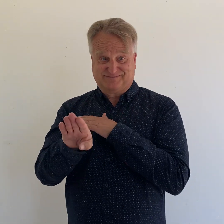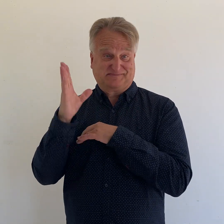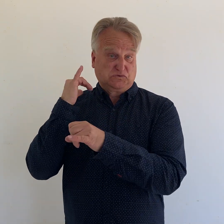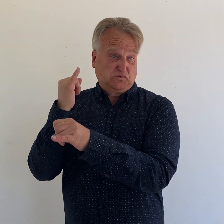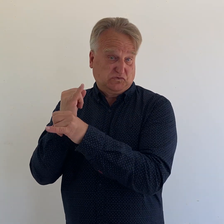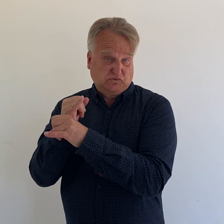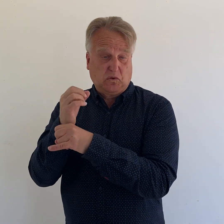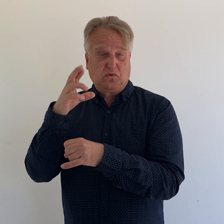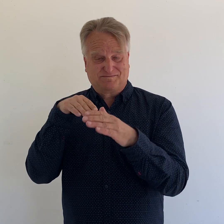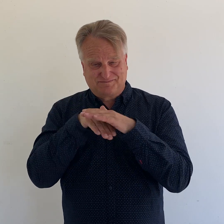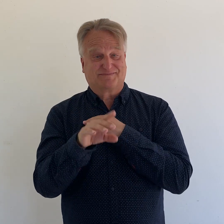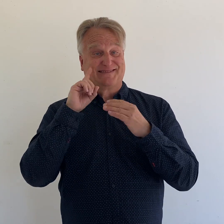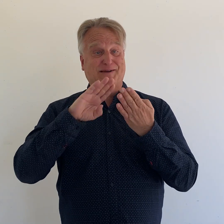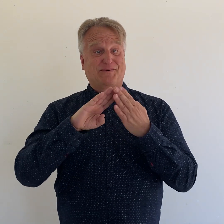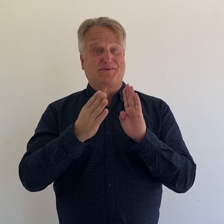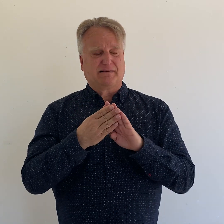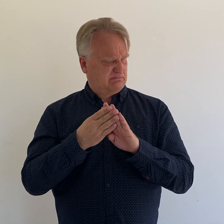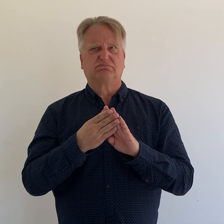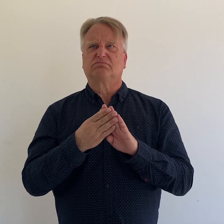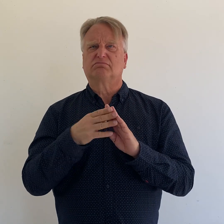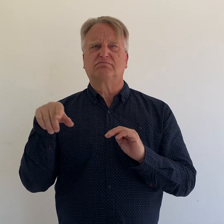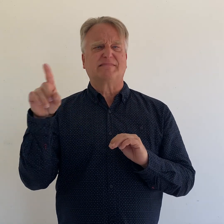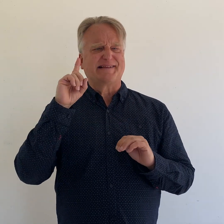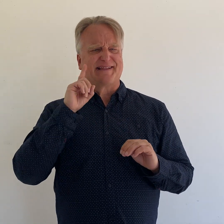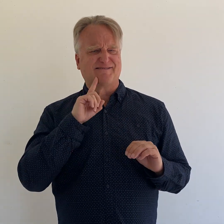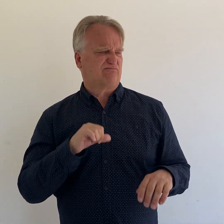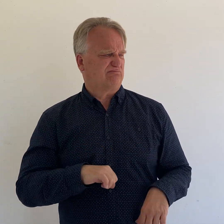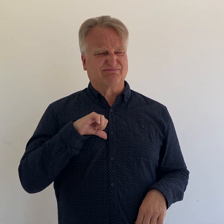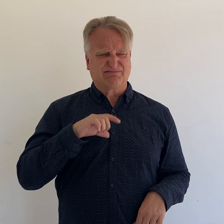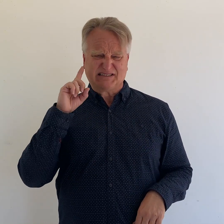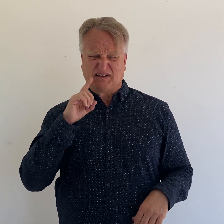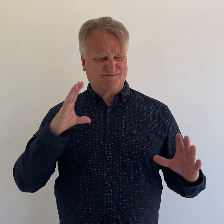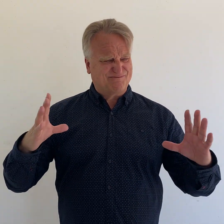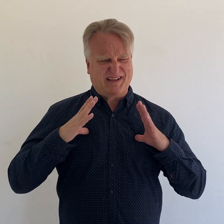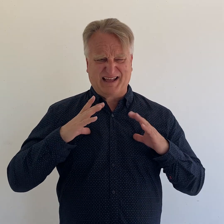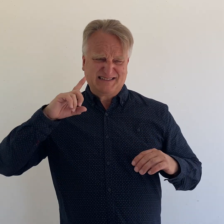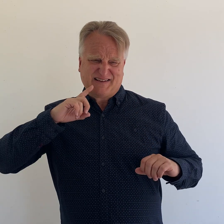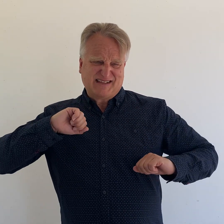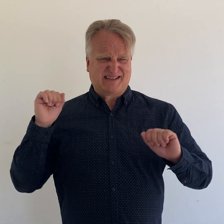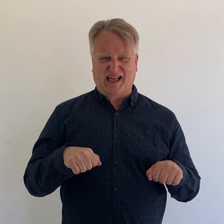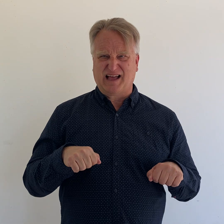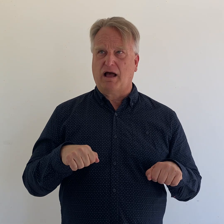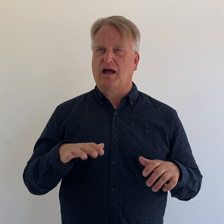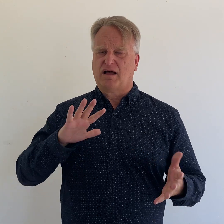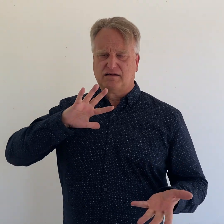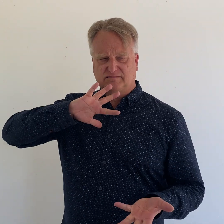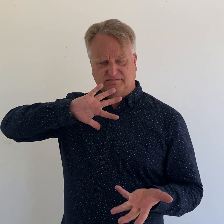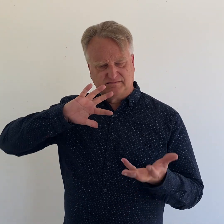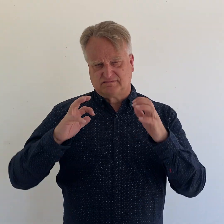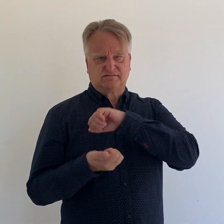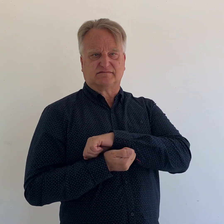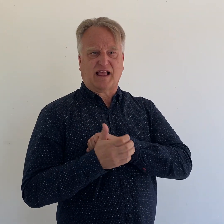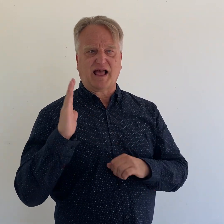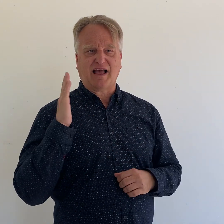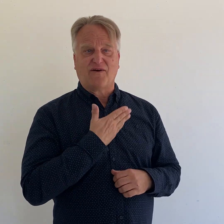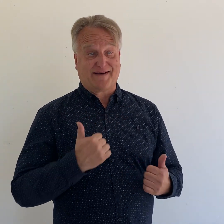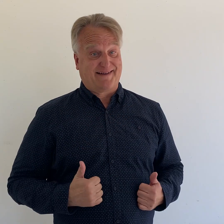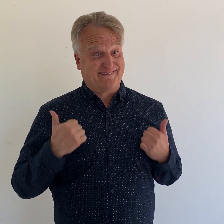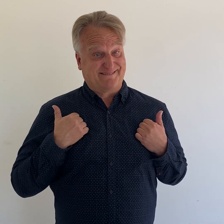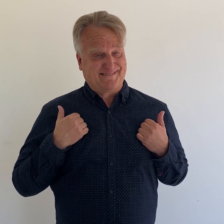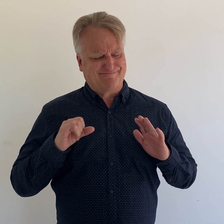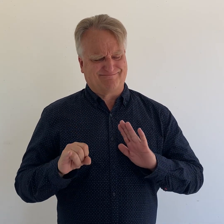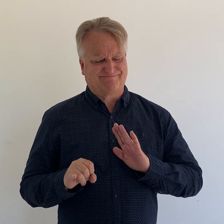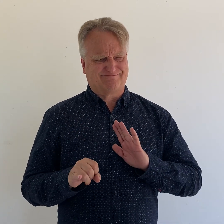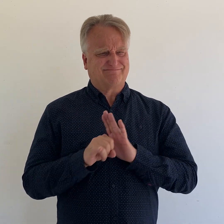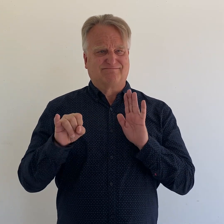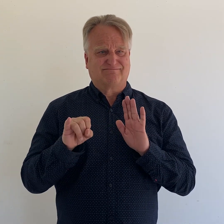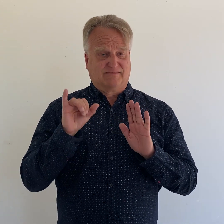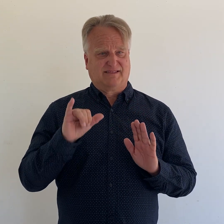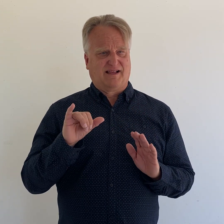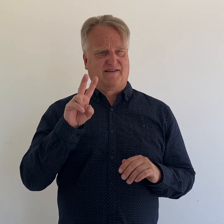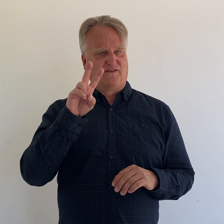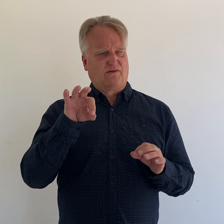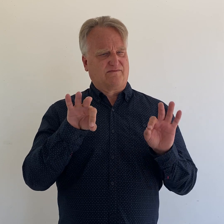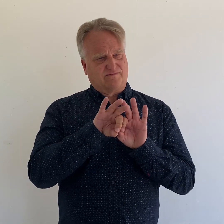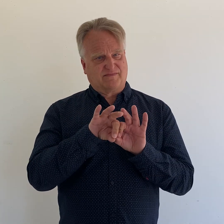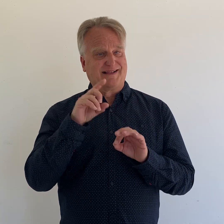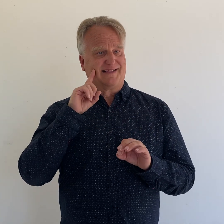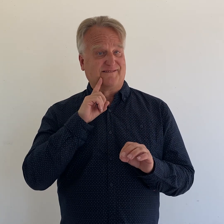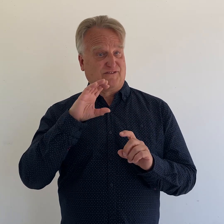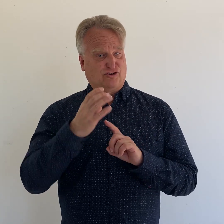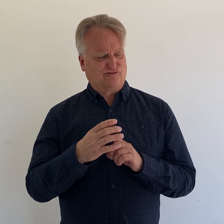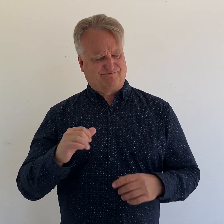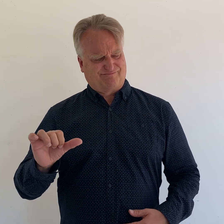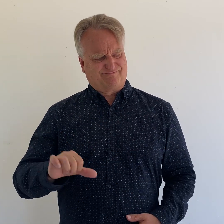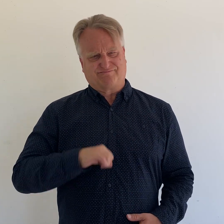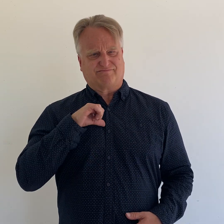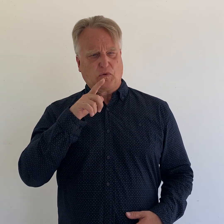This kind of exposure is often a turning point for Deaf individuals, beginning their Deafhood journey toward a healthy identity as a Deaf being.